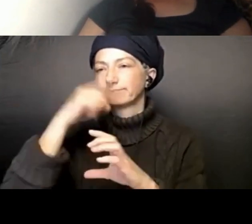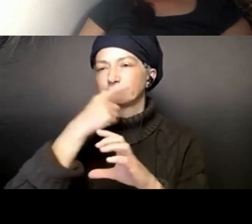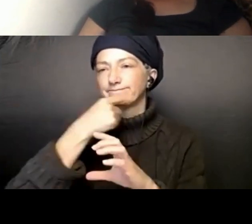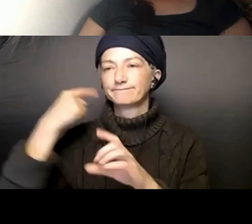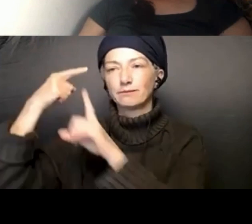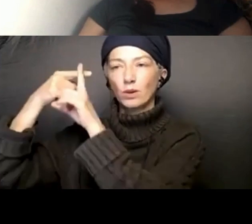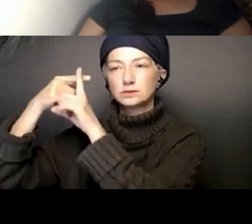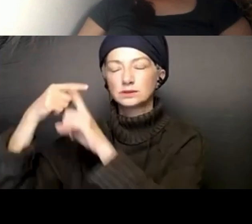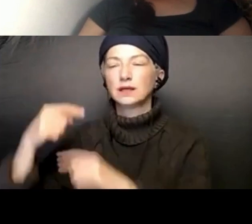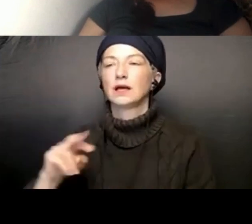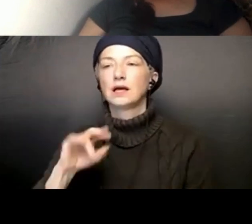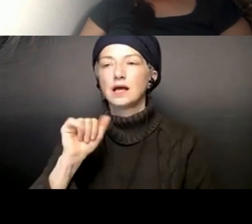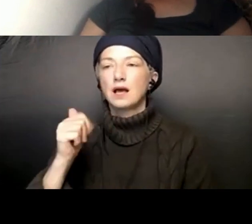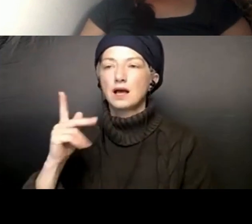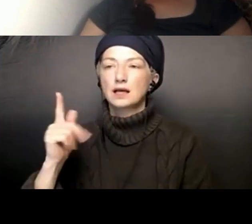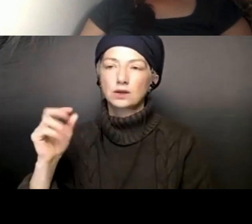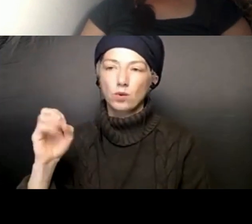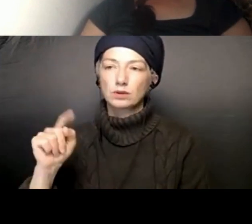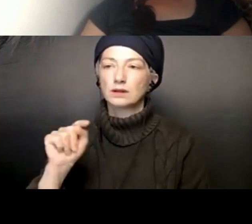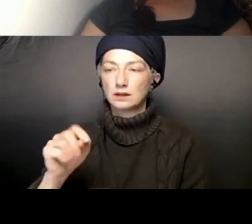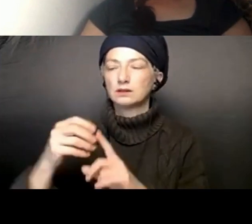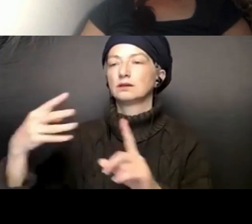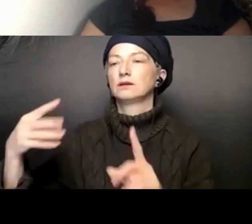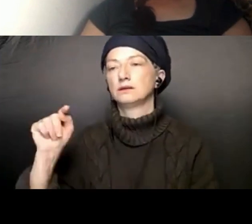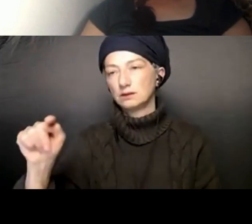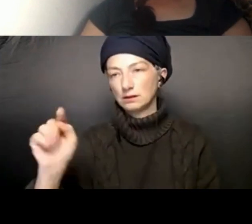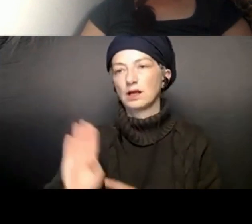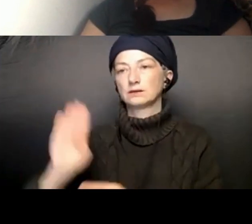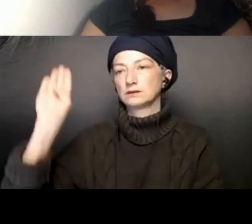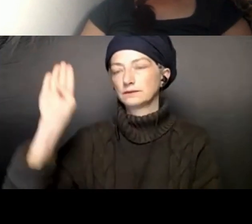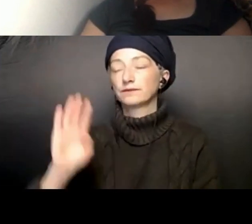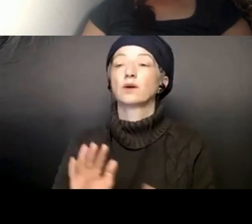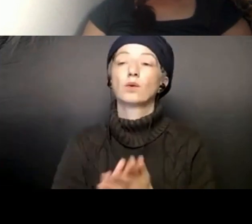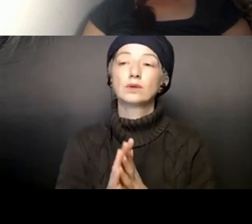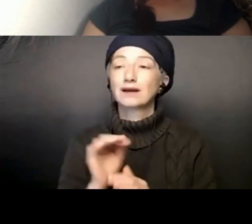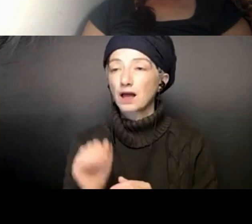Or you can also use the keyboard shortcut Alt + Y.